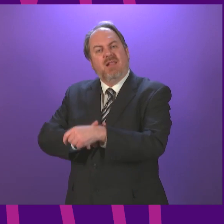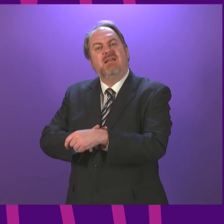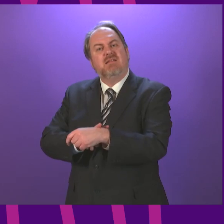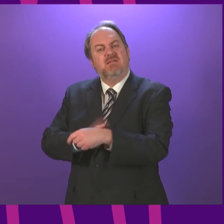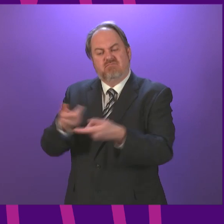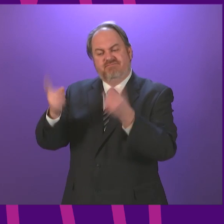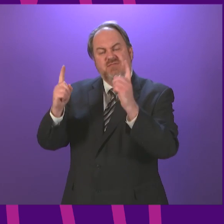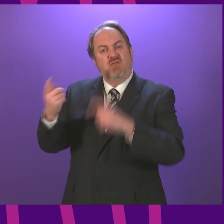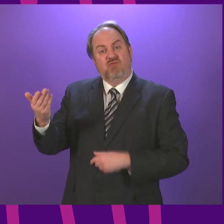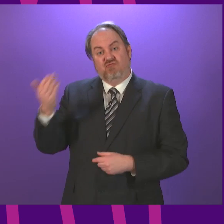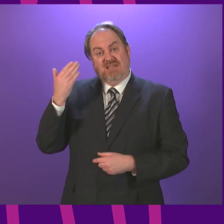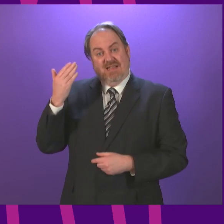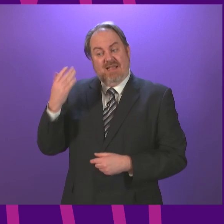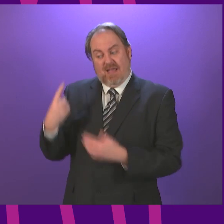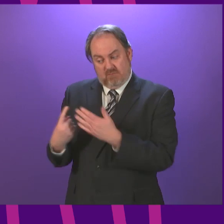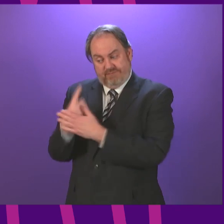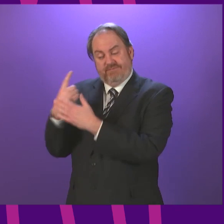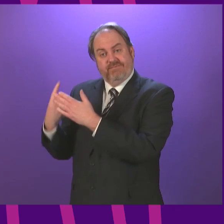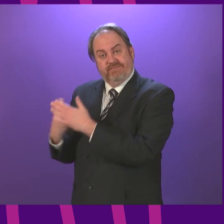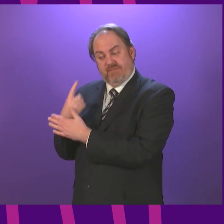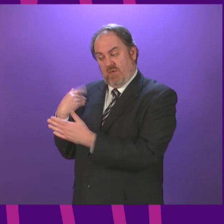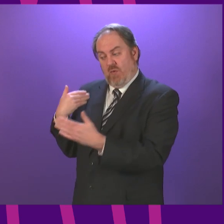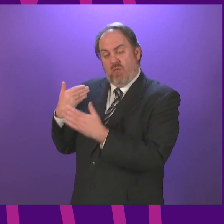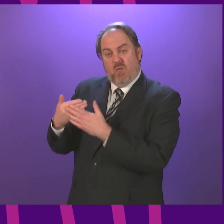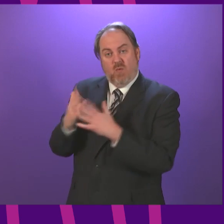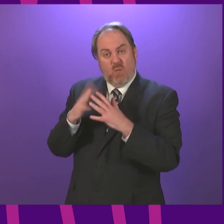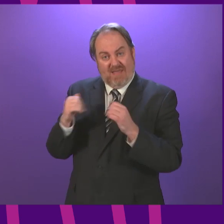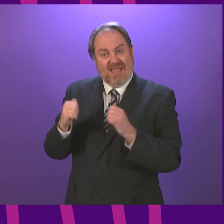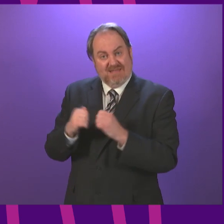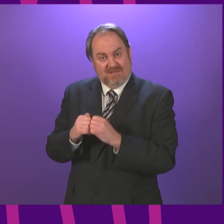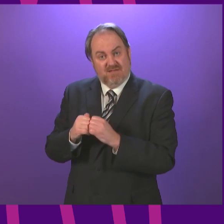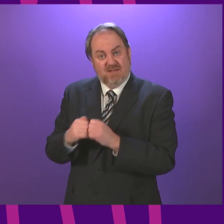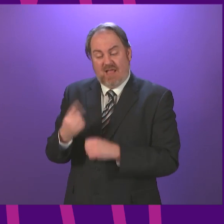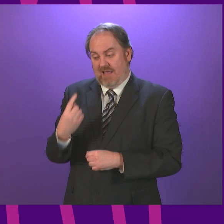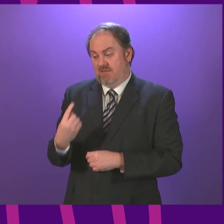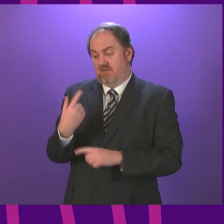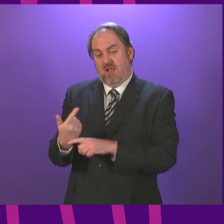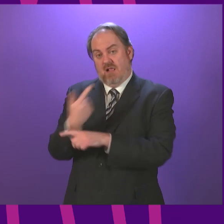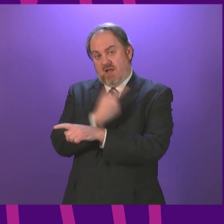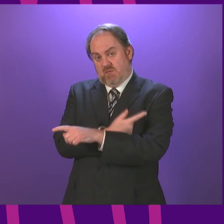number of occasions over the weekend and over last week, and I will continue to have a dialogue